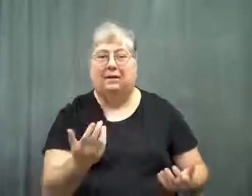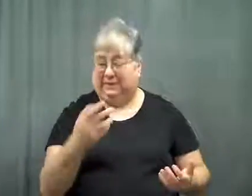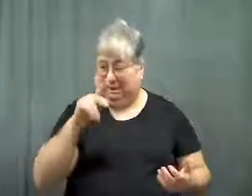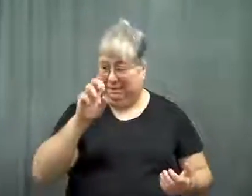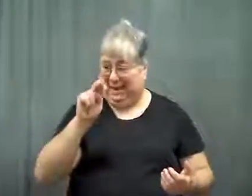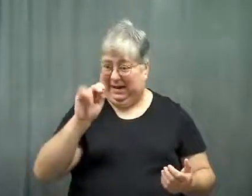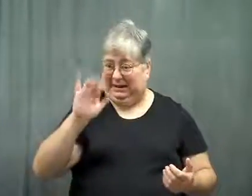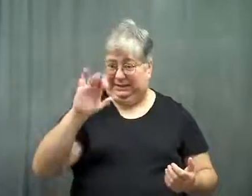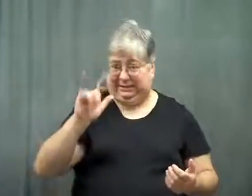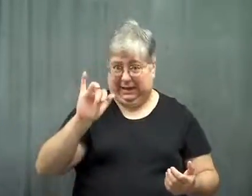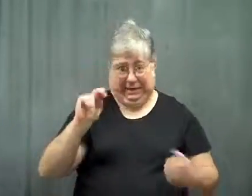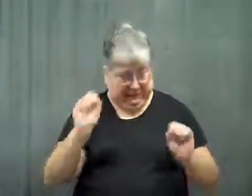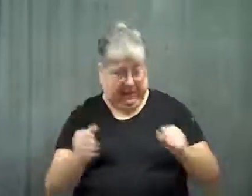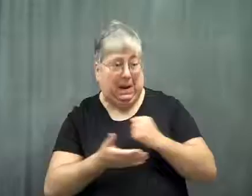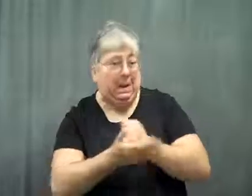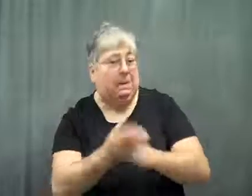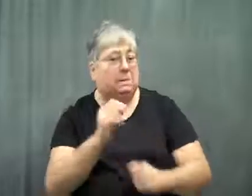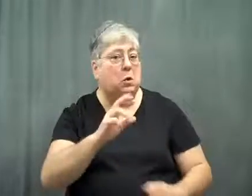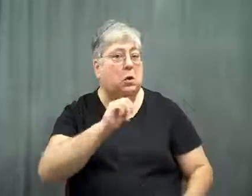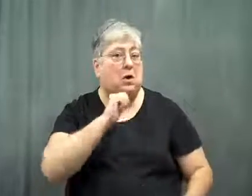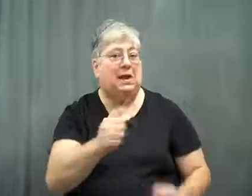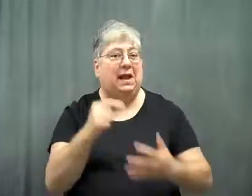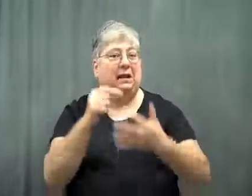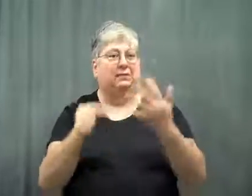and to see if penicillin would work or not. That's ridiculous!